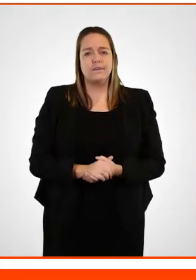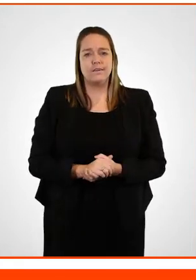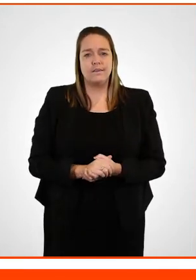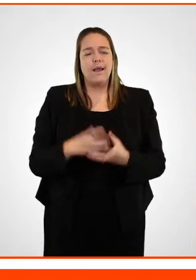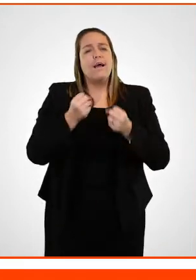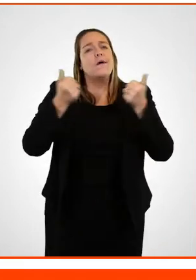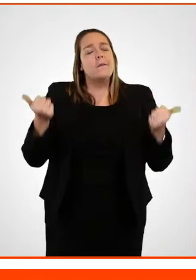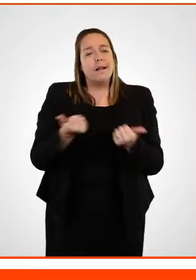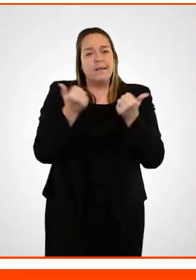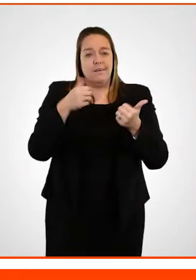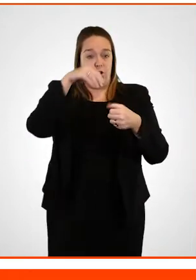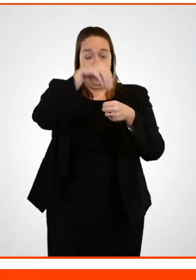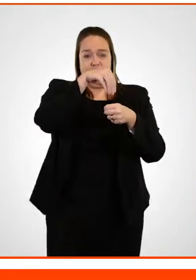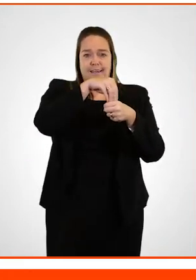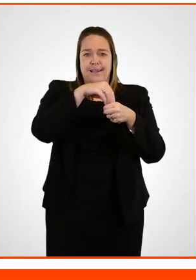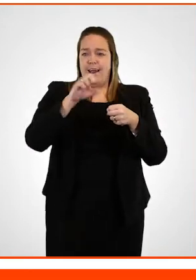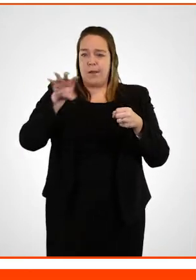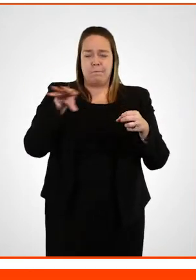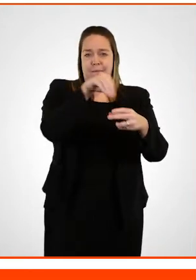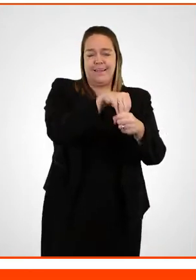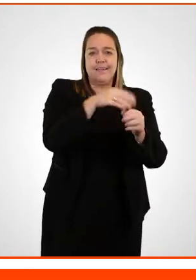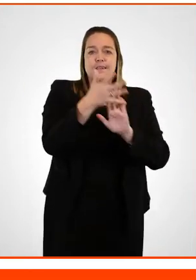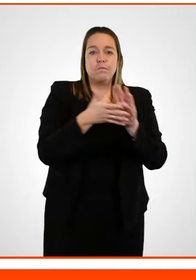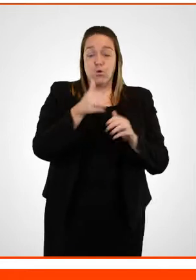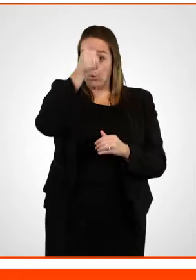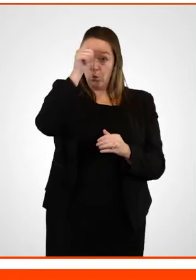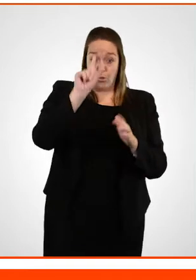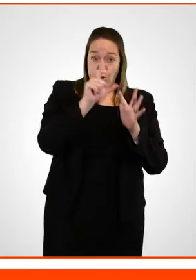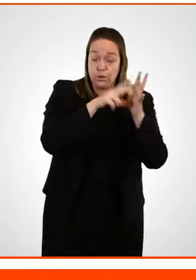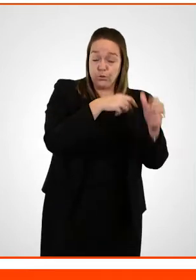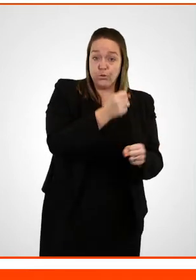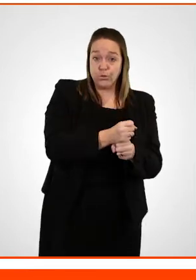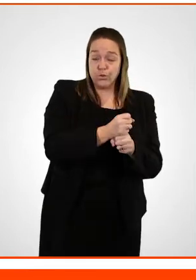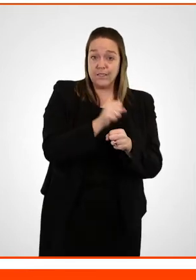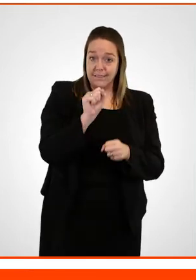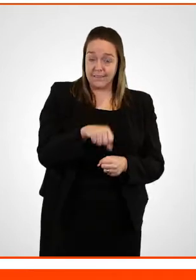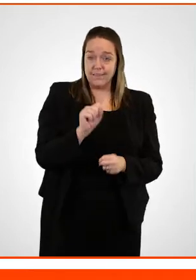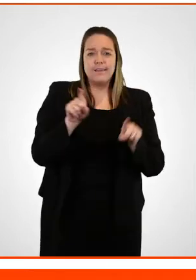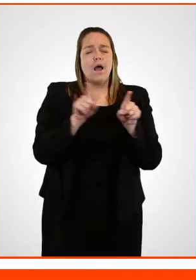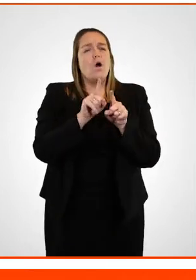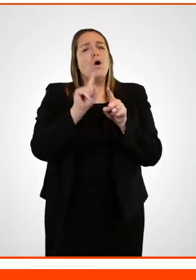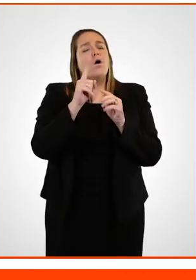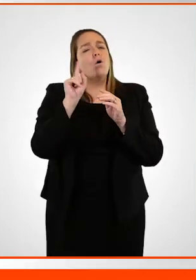a lot of the content is embedded so that they know what they're doing, but again we're going to focus on fluency.